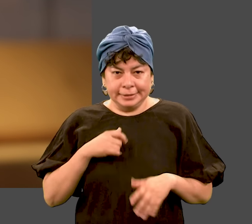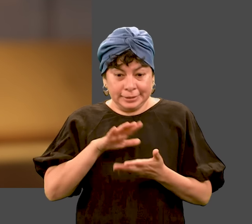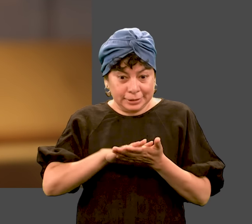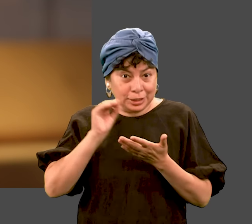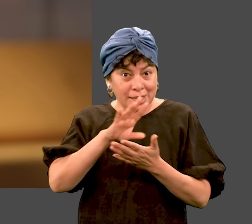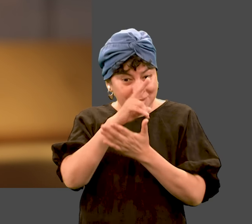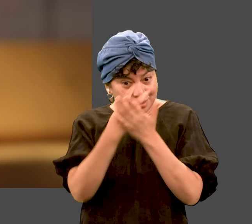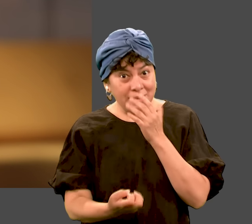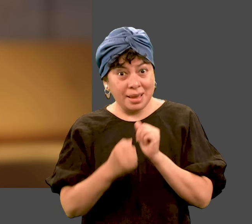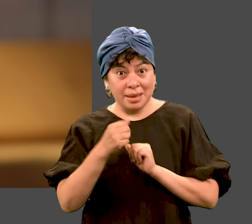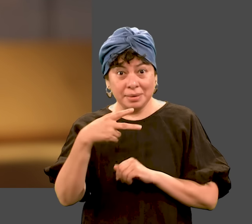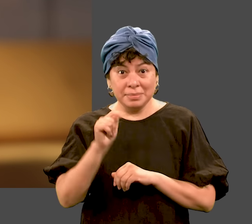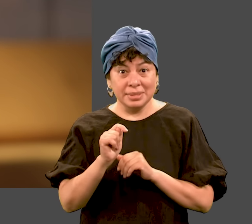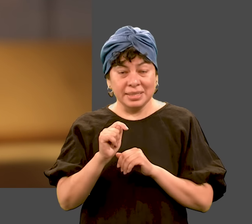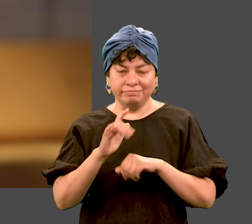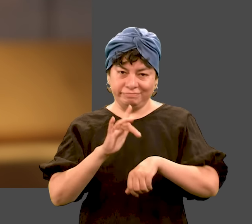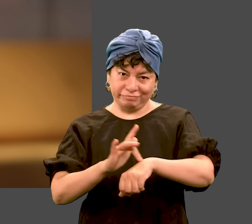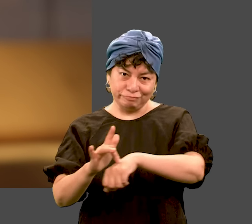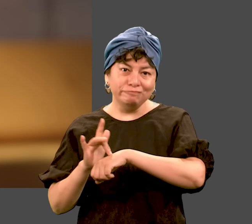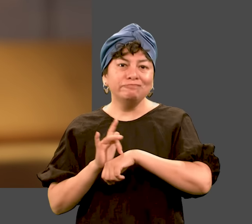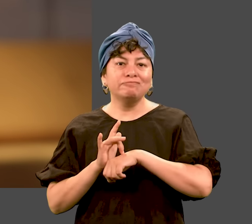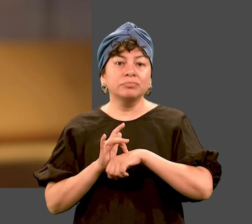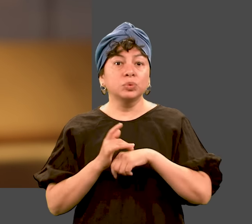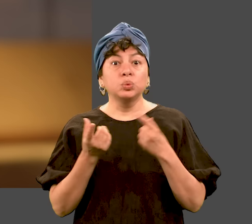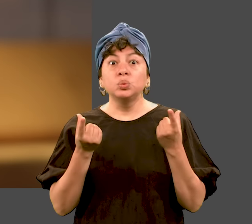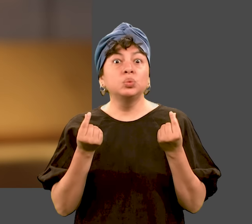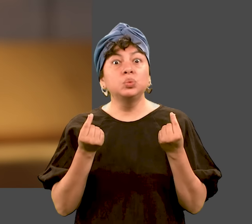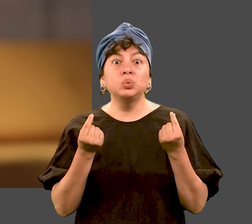that was based in touch. So I took my cochlear implants off